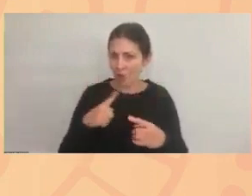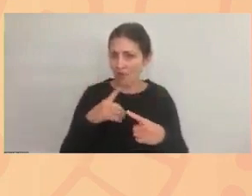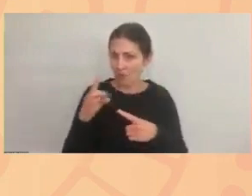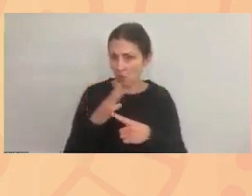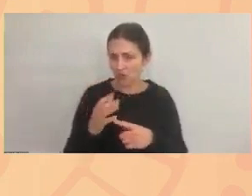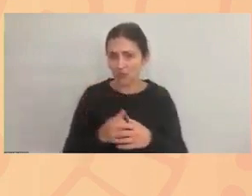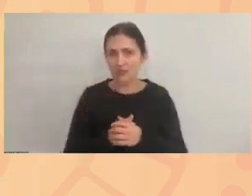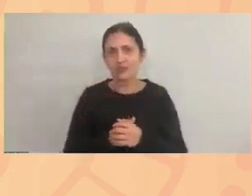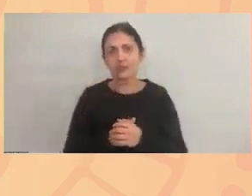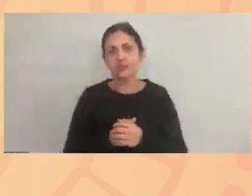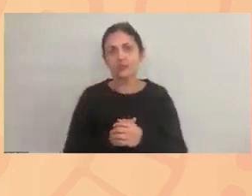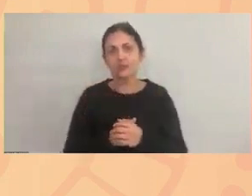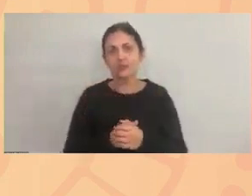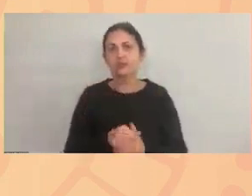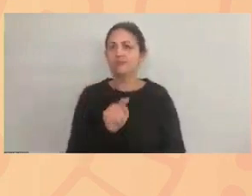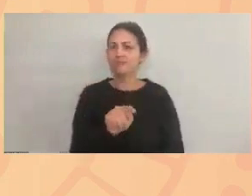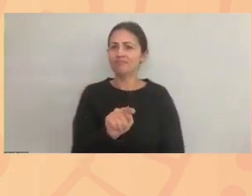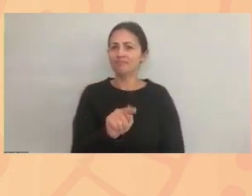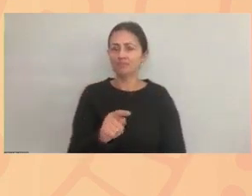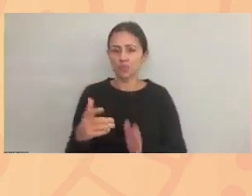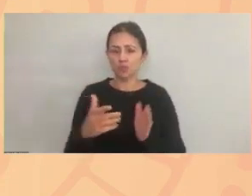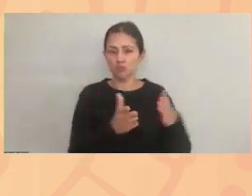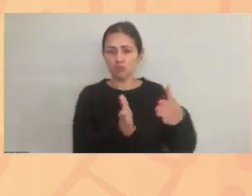It's important that our elder,